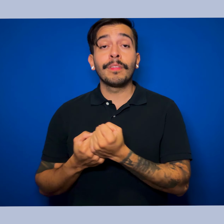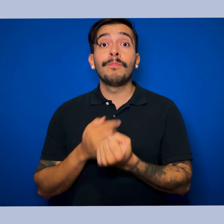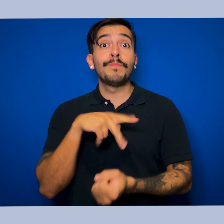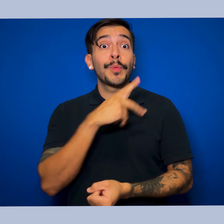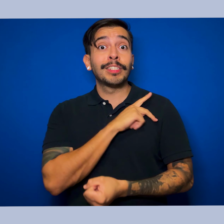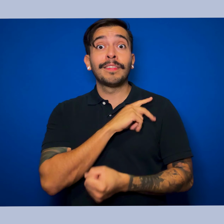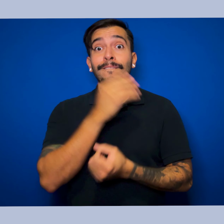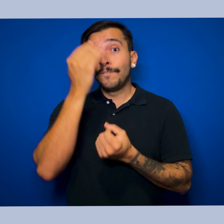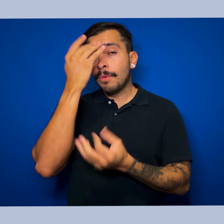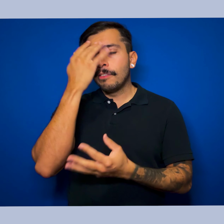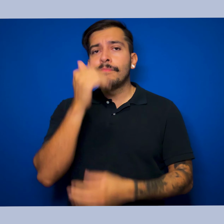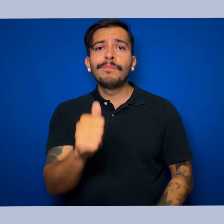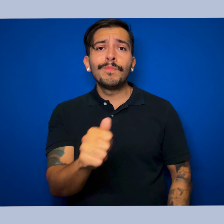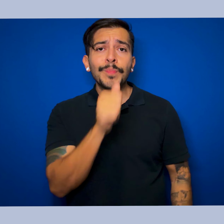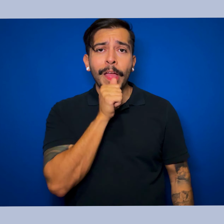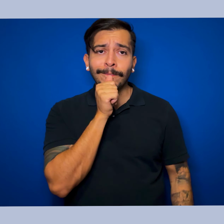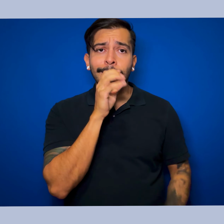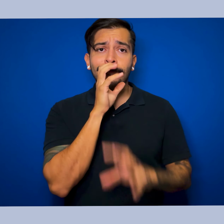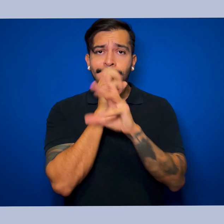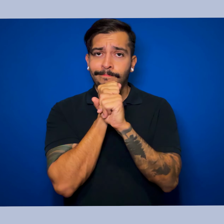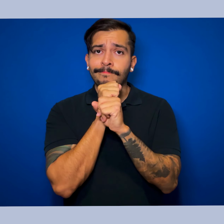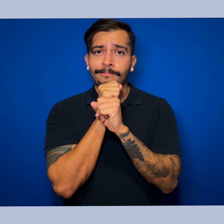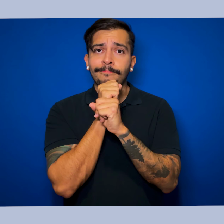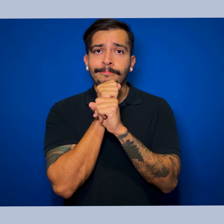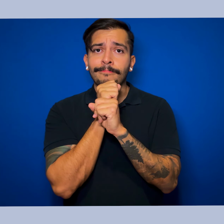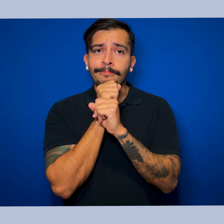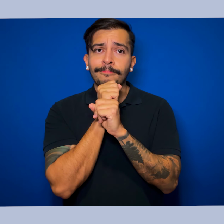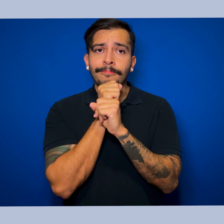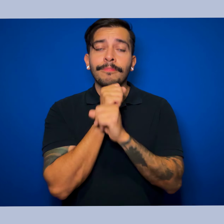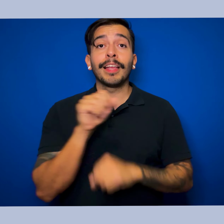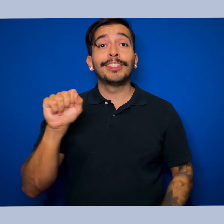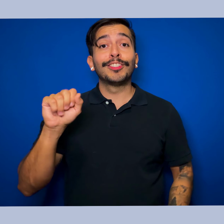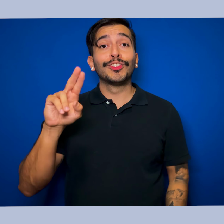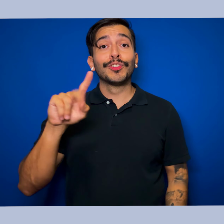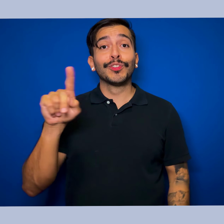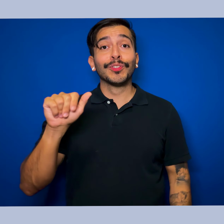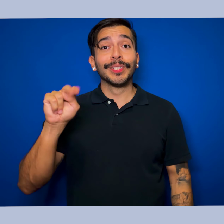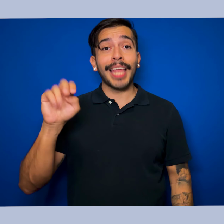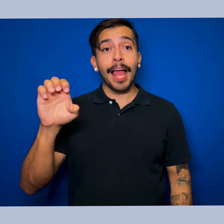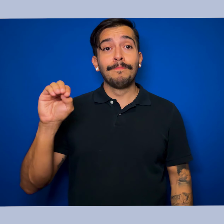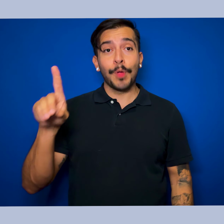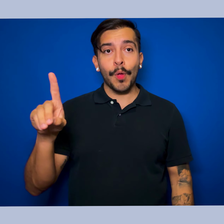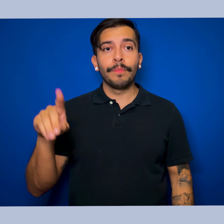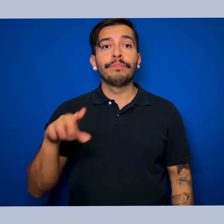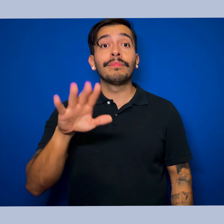and that personnel matters are private. Suzanne, MOD.